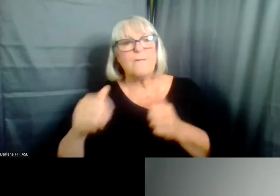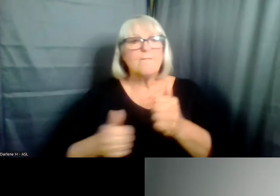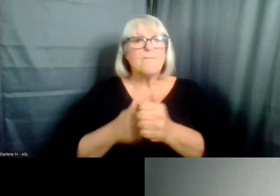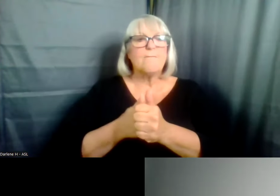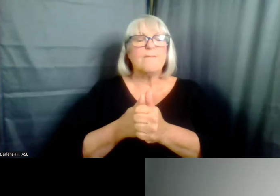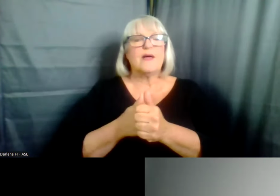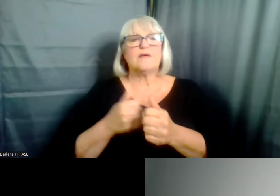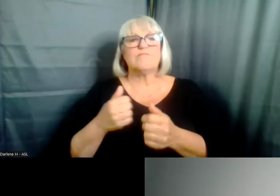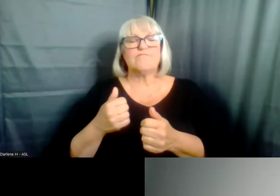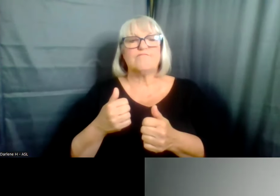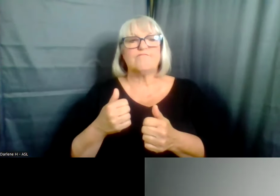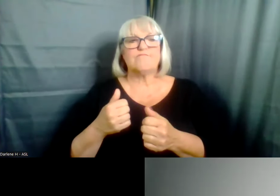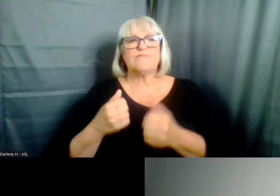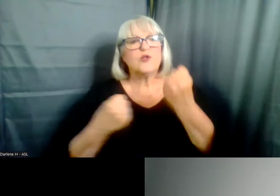anecdotal backing of recommendations that